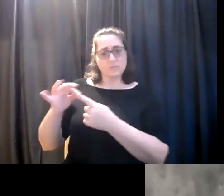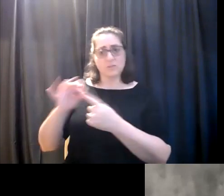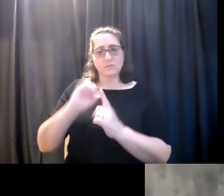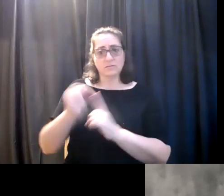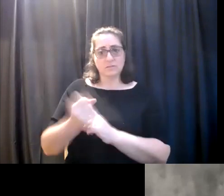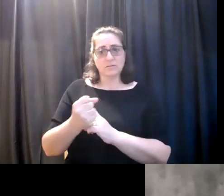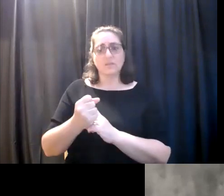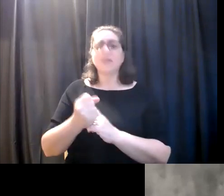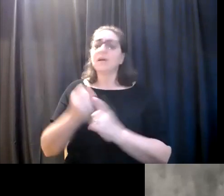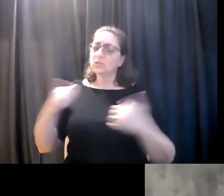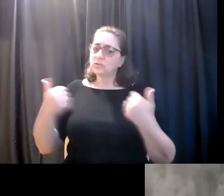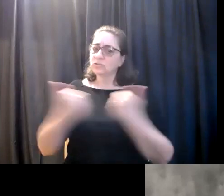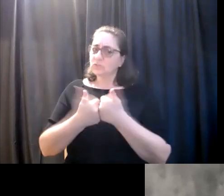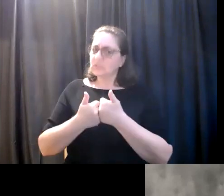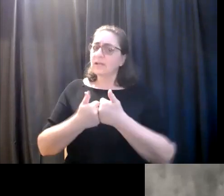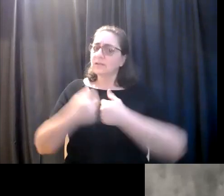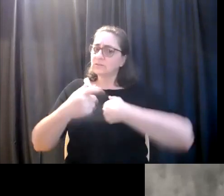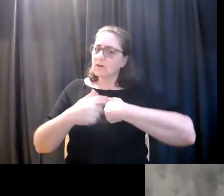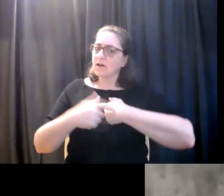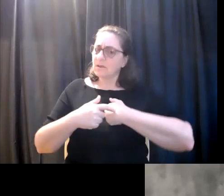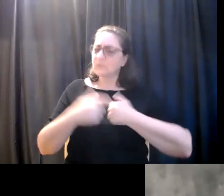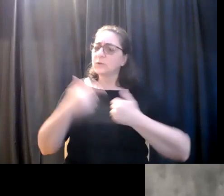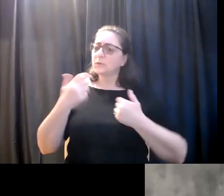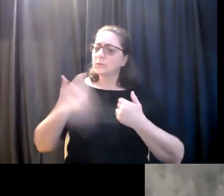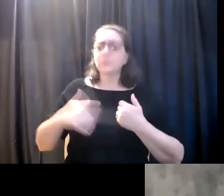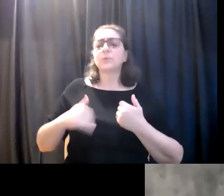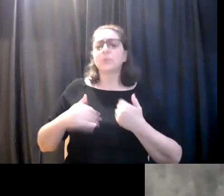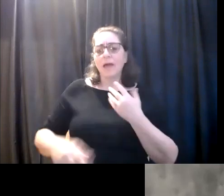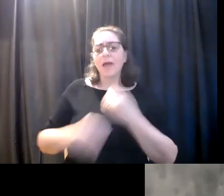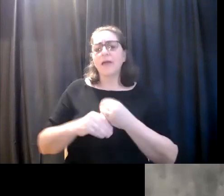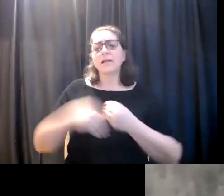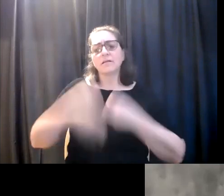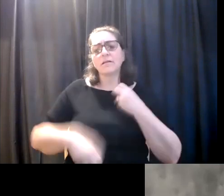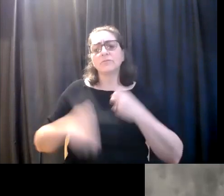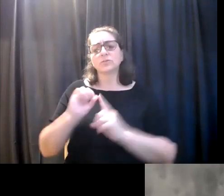having receive d multiple reminders, they are really good at sending e e-mails.